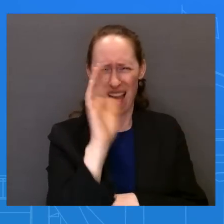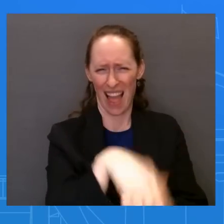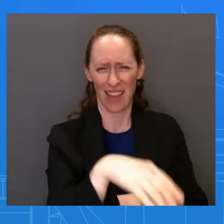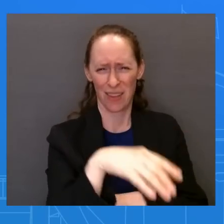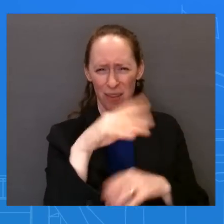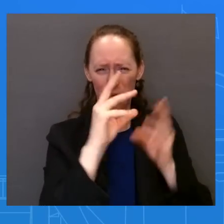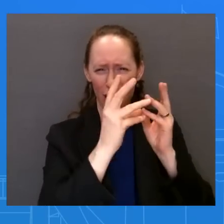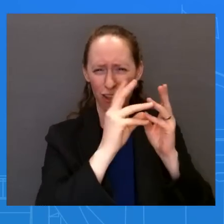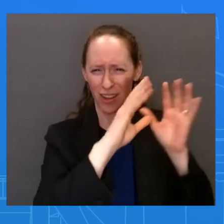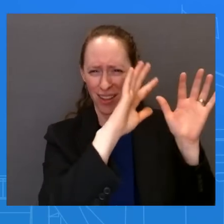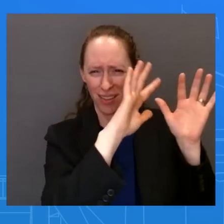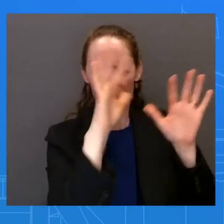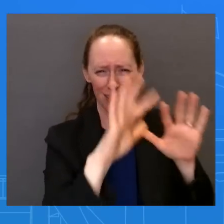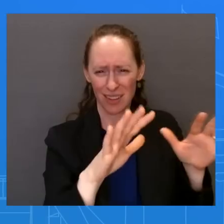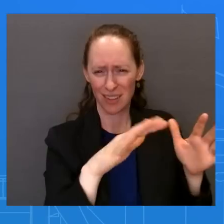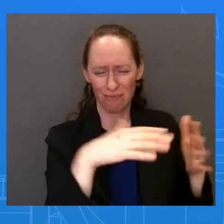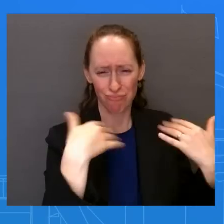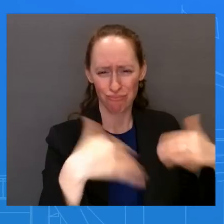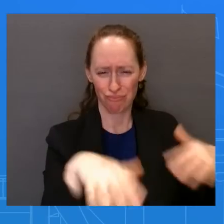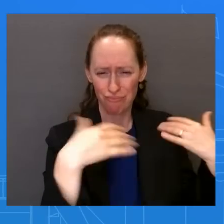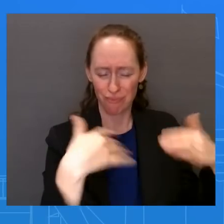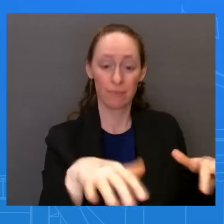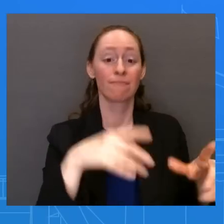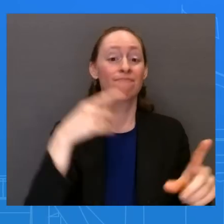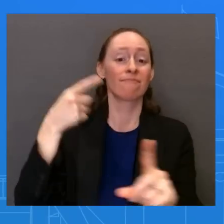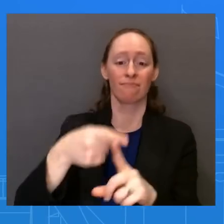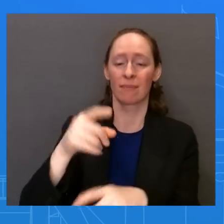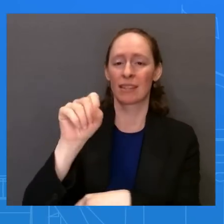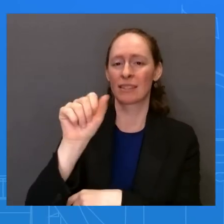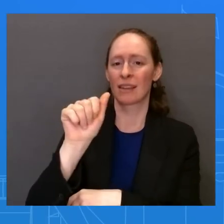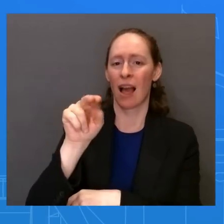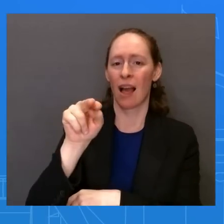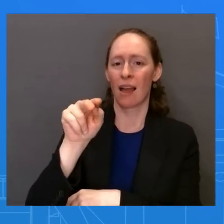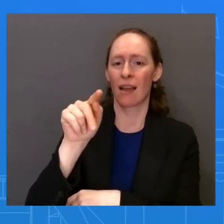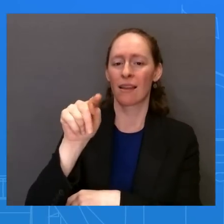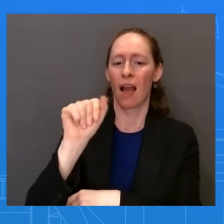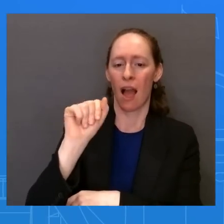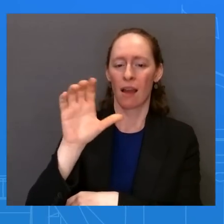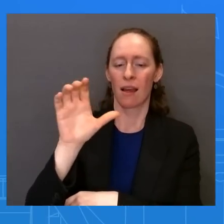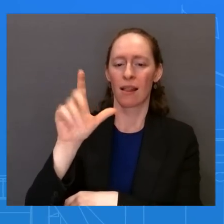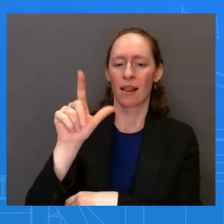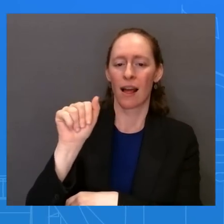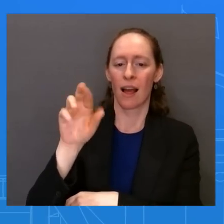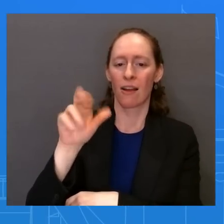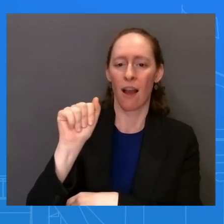where storms have caused severe floods and landslides. During these stops, the President will meet